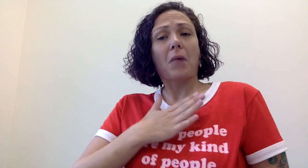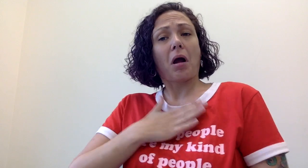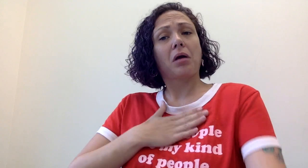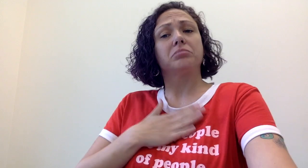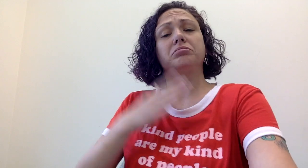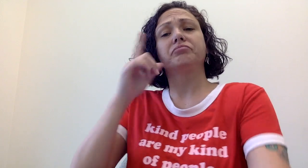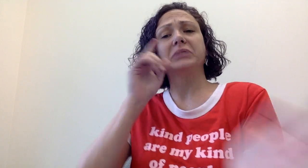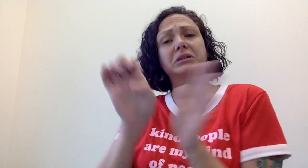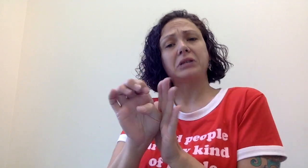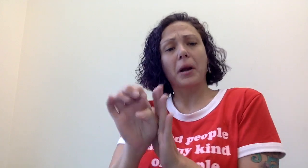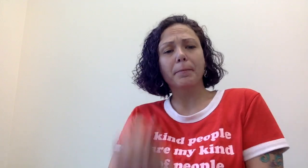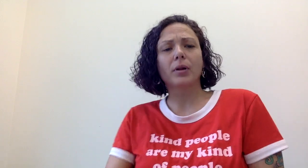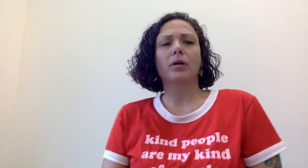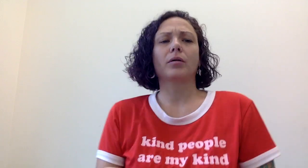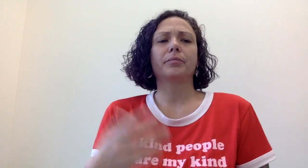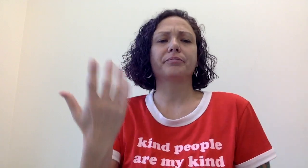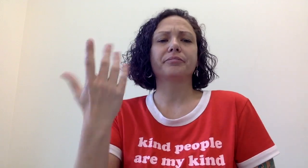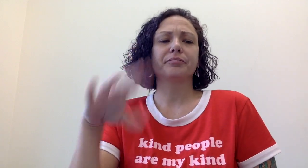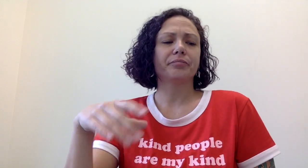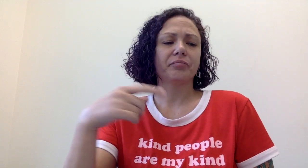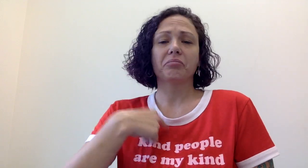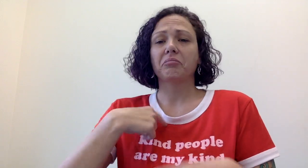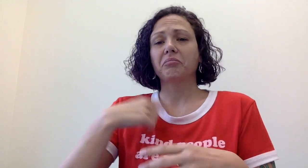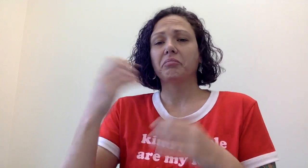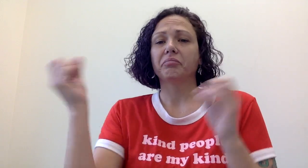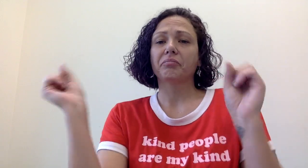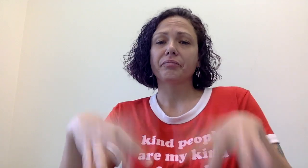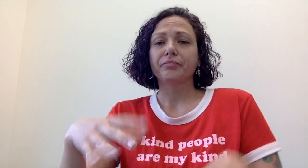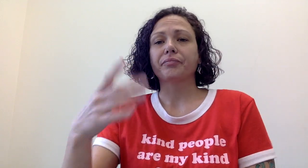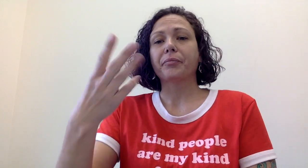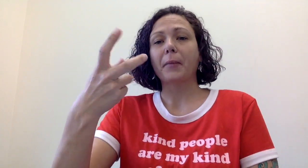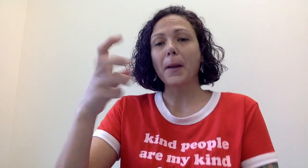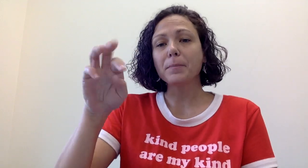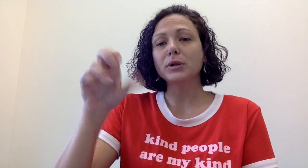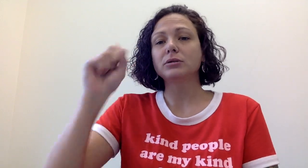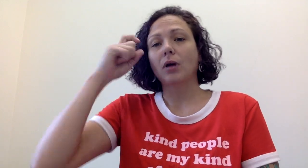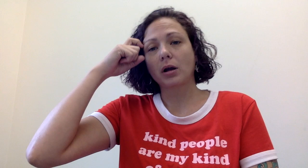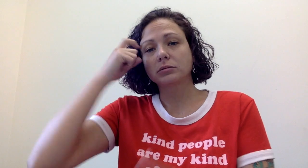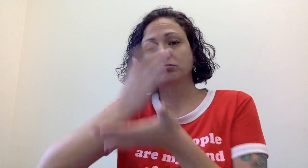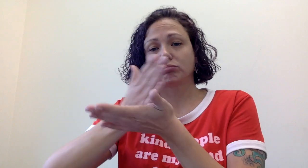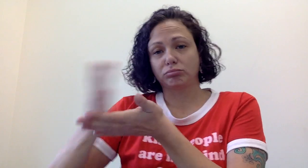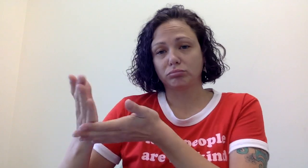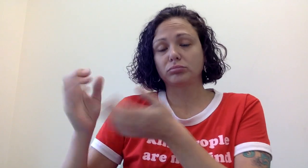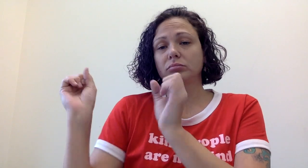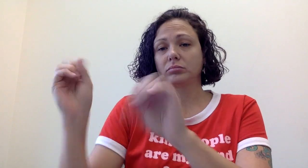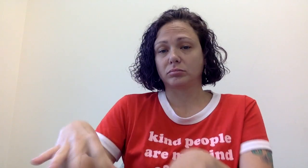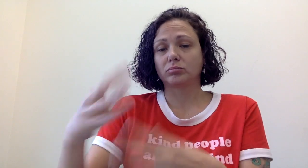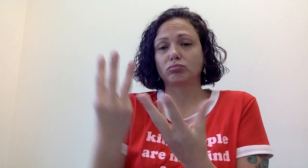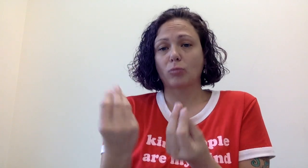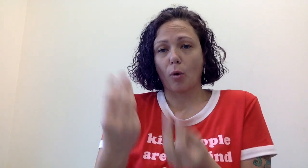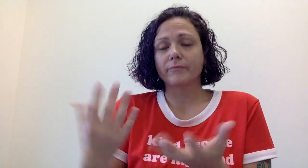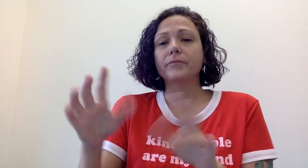For example, one of my meals would be diced green pepper and onions, softened,